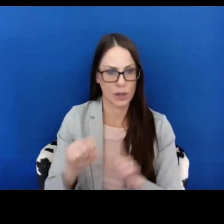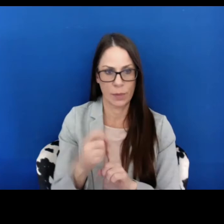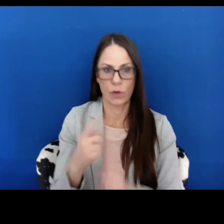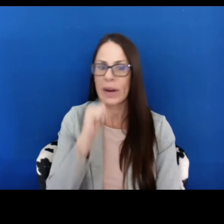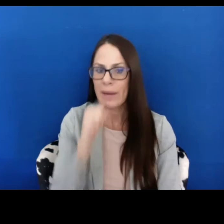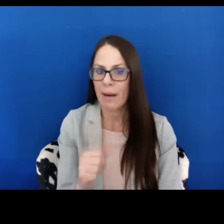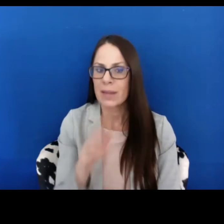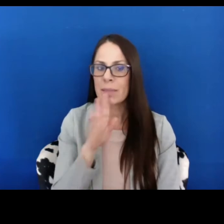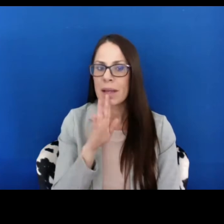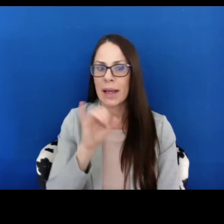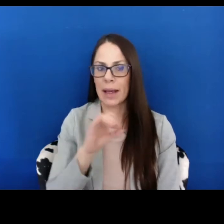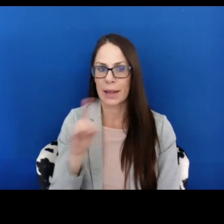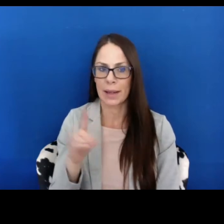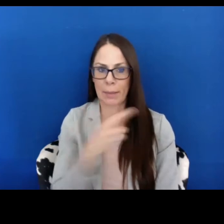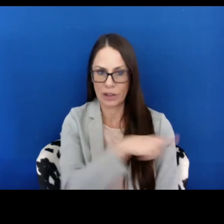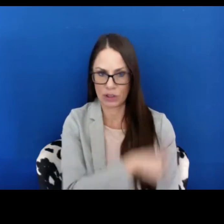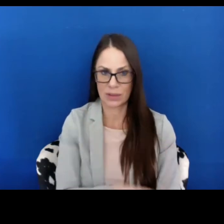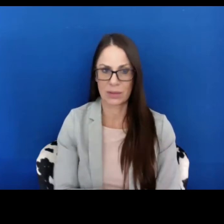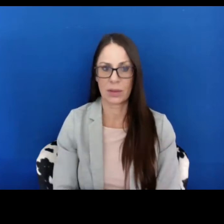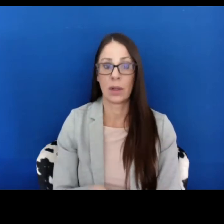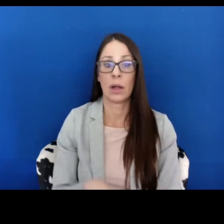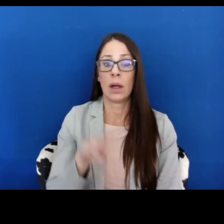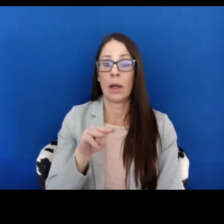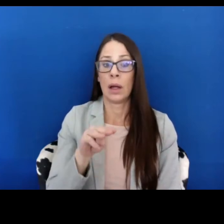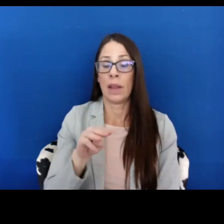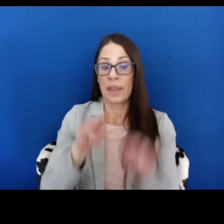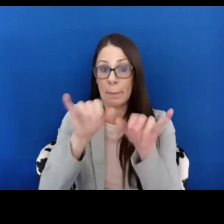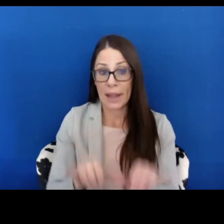disabled patients, the metrics that 15:25:42 healthcare payers and providers rely